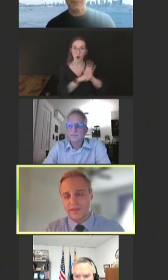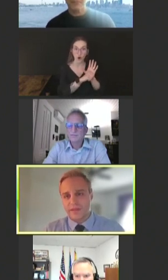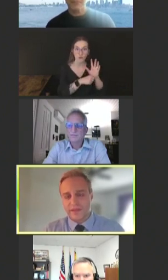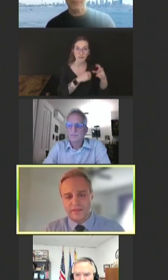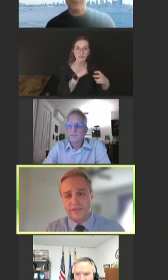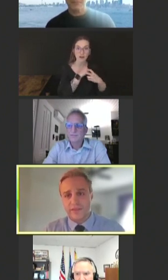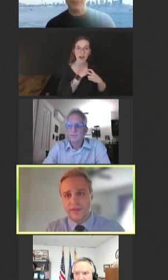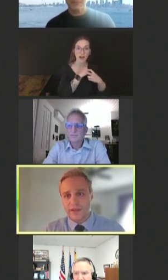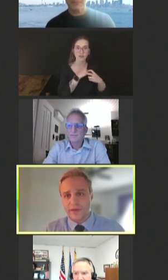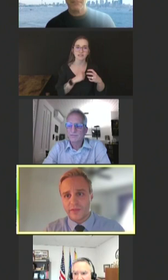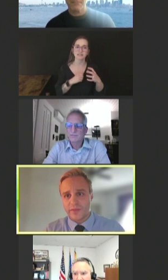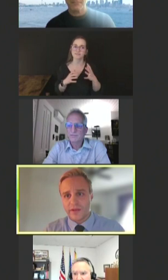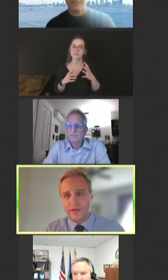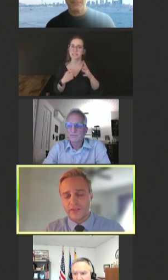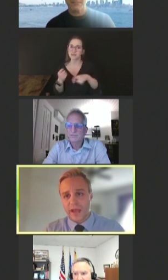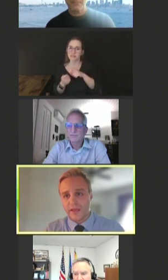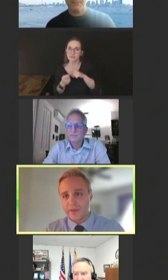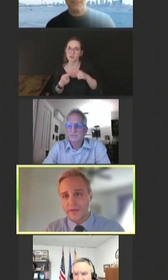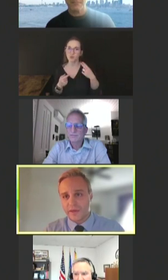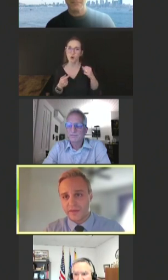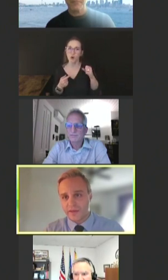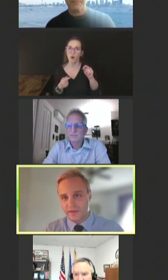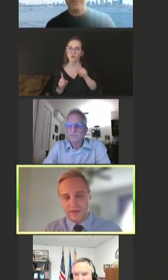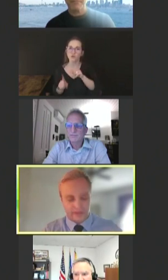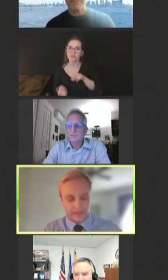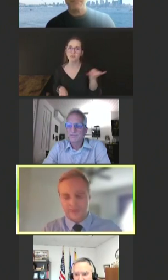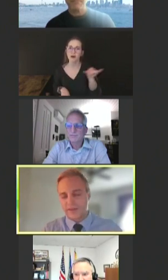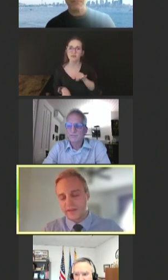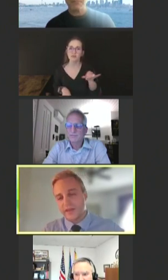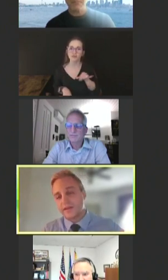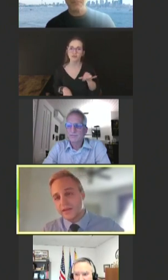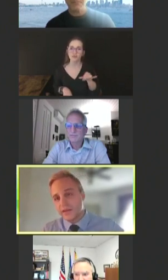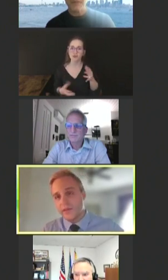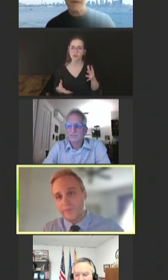it's -- that's certainly going to be a challenge, but I think if Dr. Al-Aly had said that, you know,